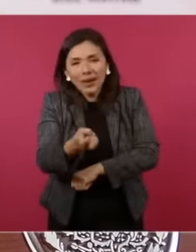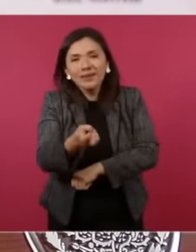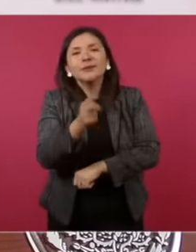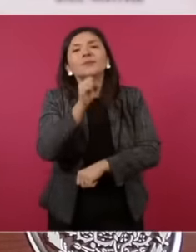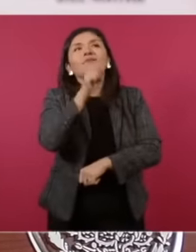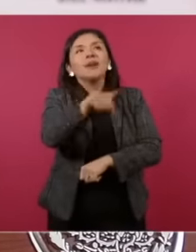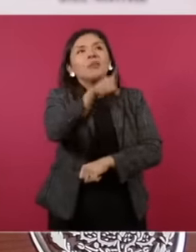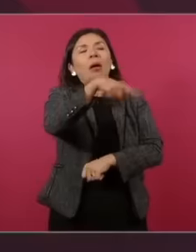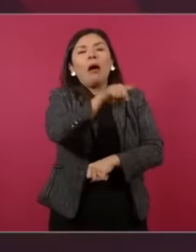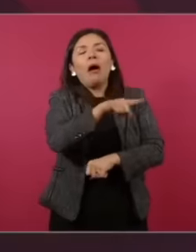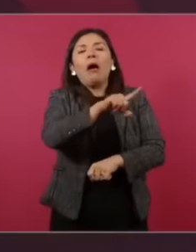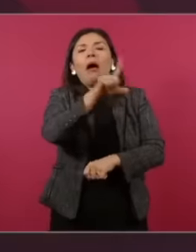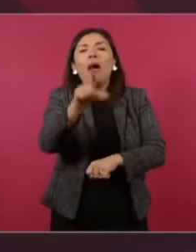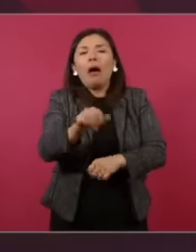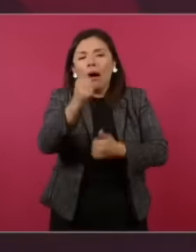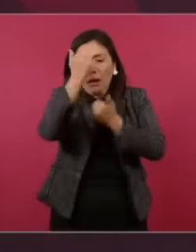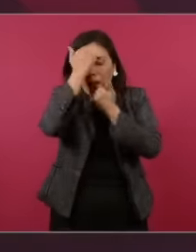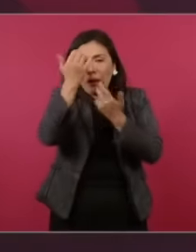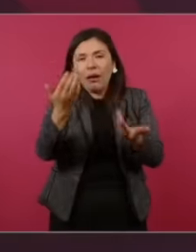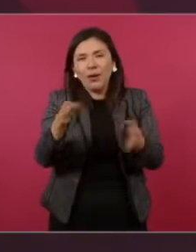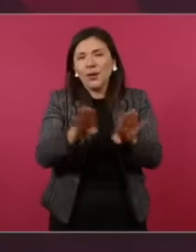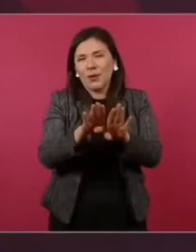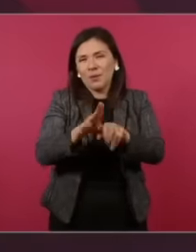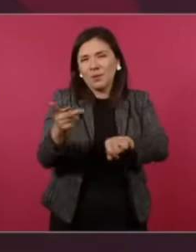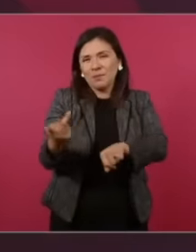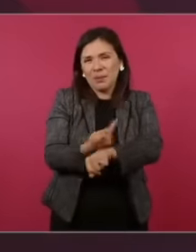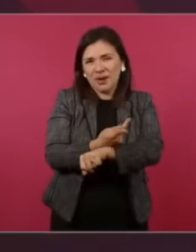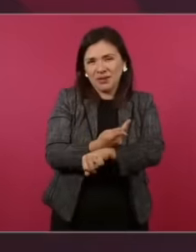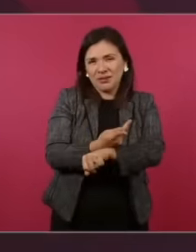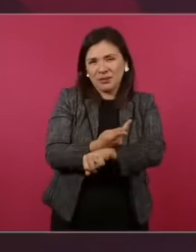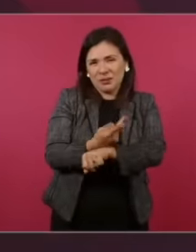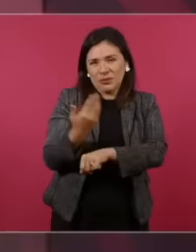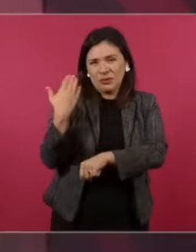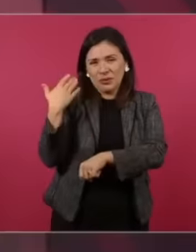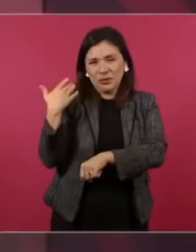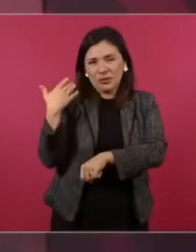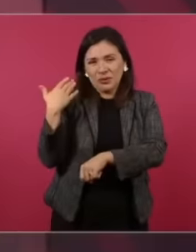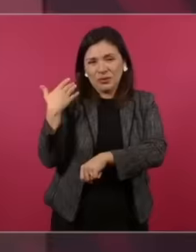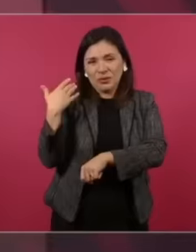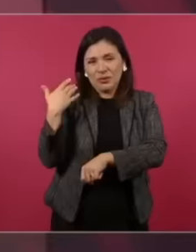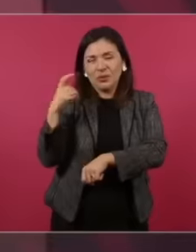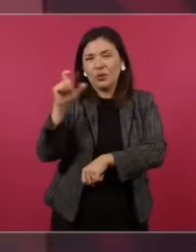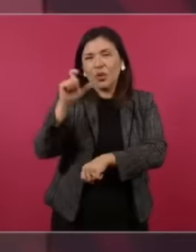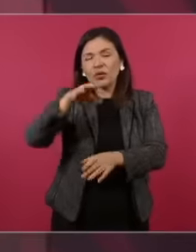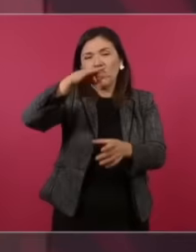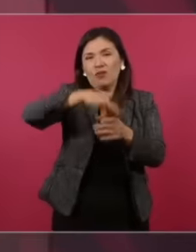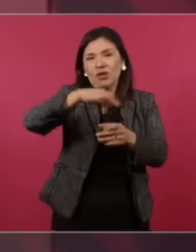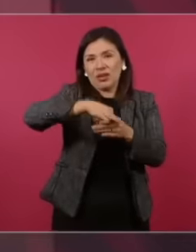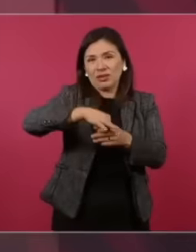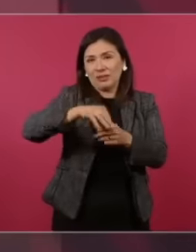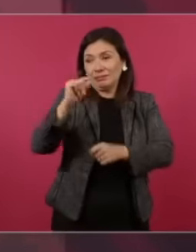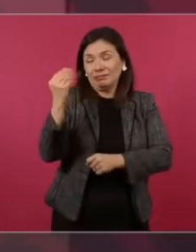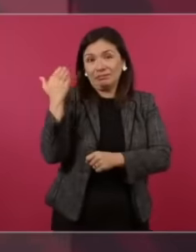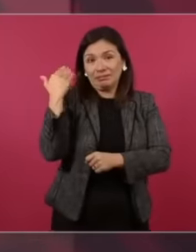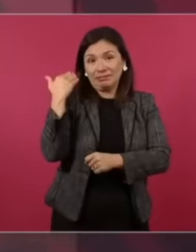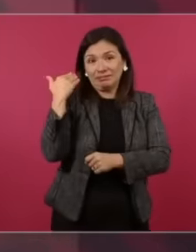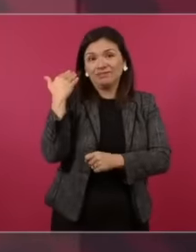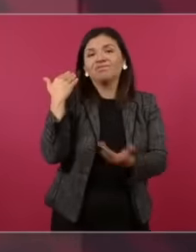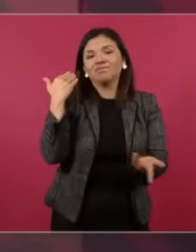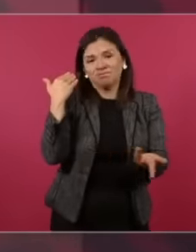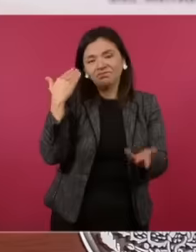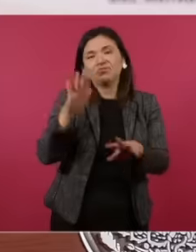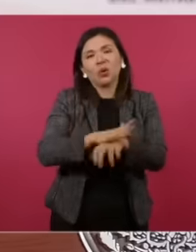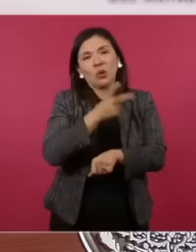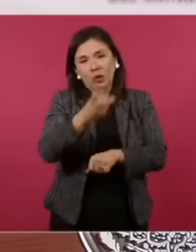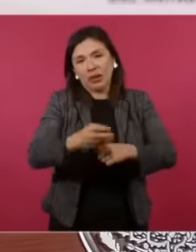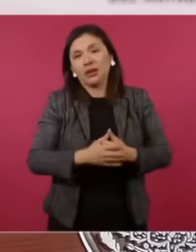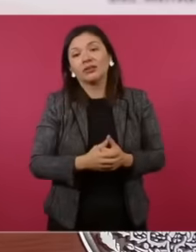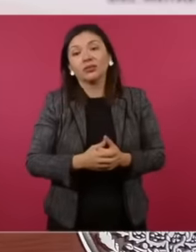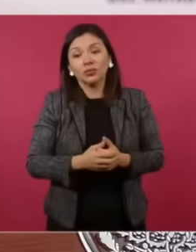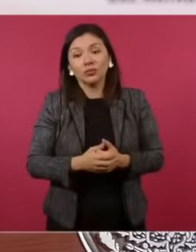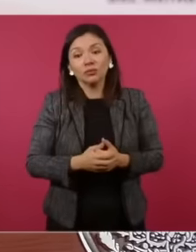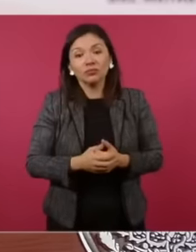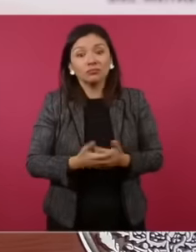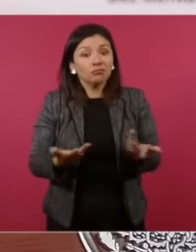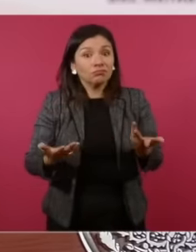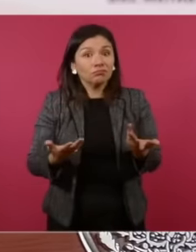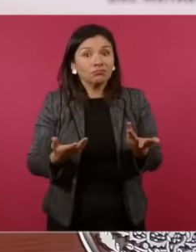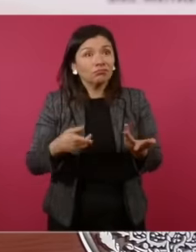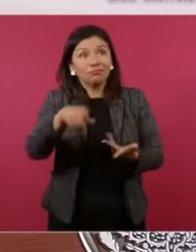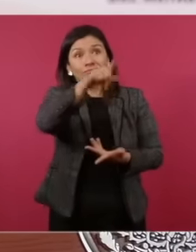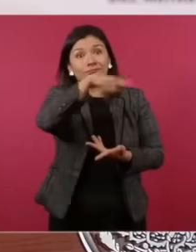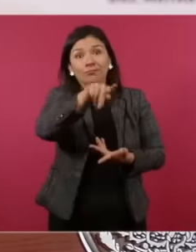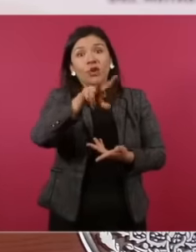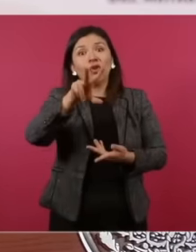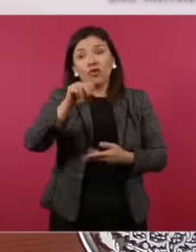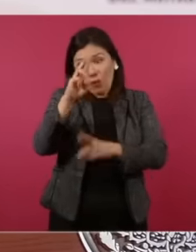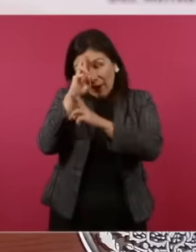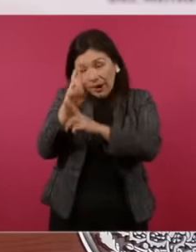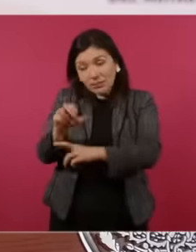happened to them in the last election happens to them because they have no respect for the people. But why